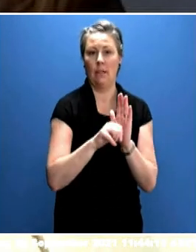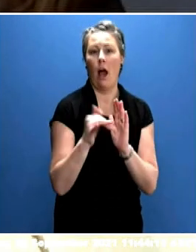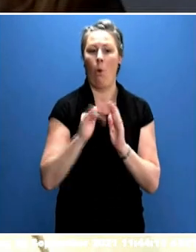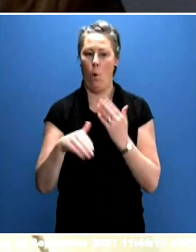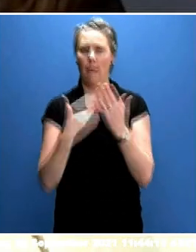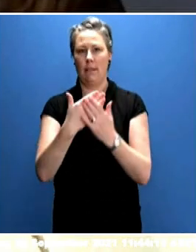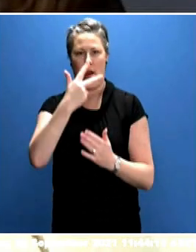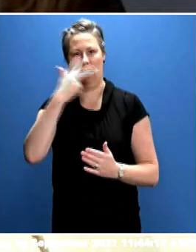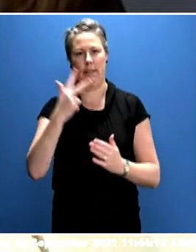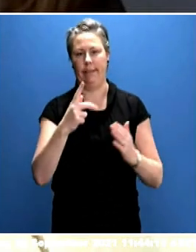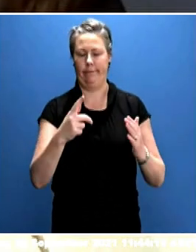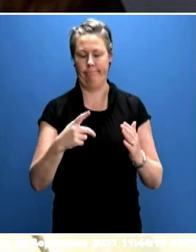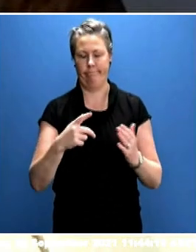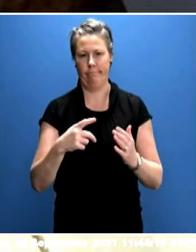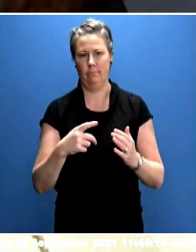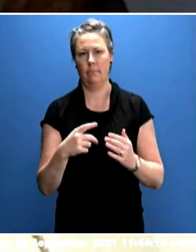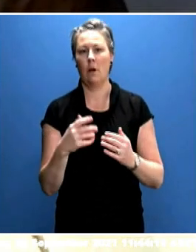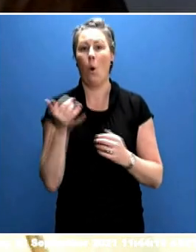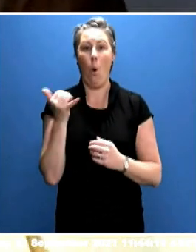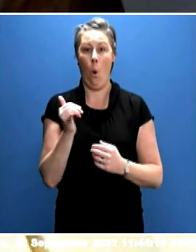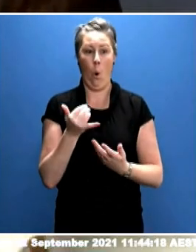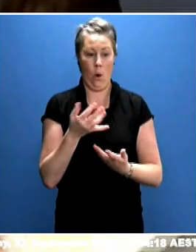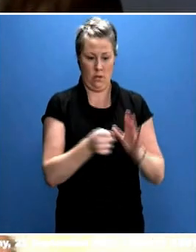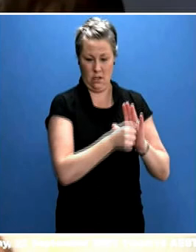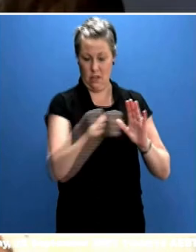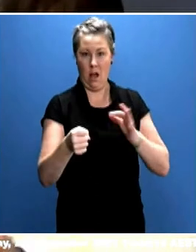provisionally protected child who's in provisional protection and care.